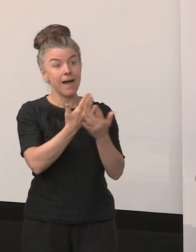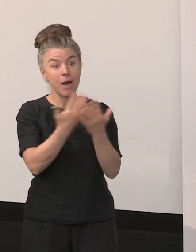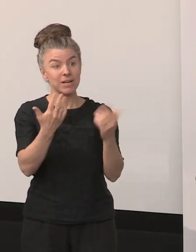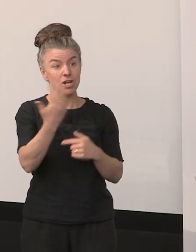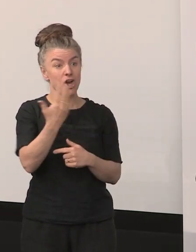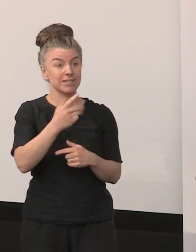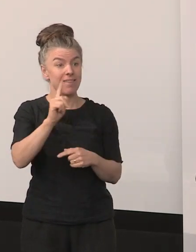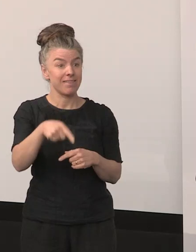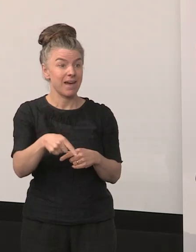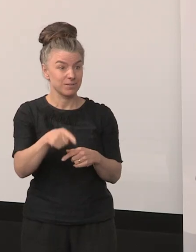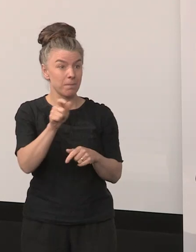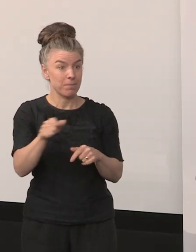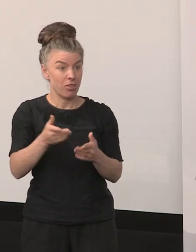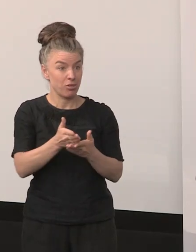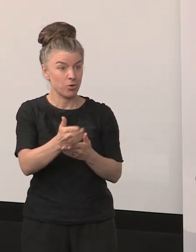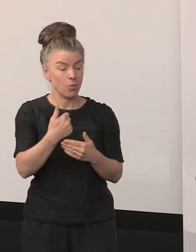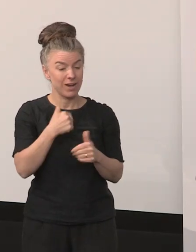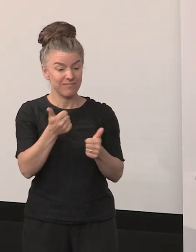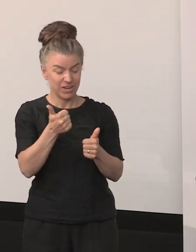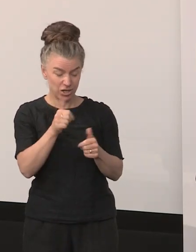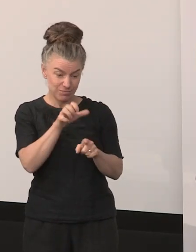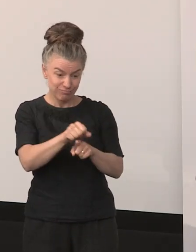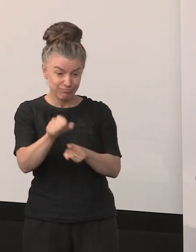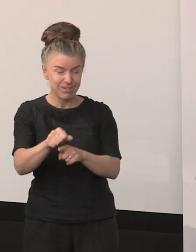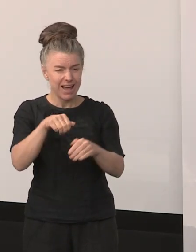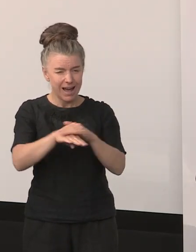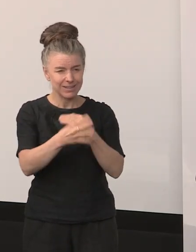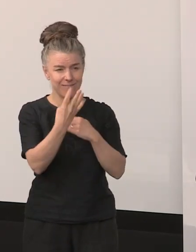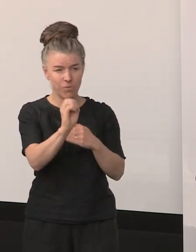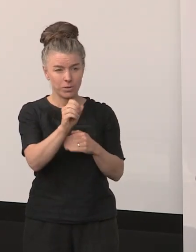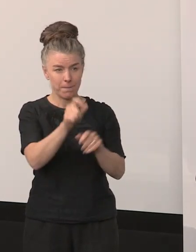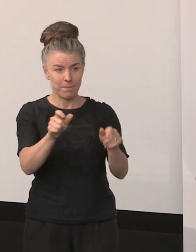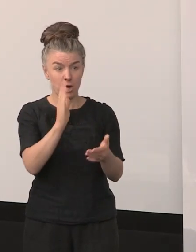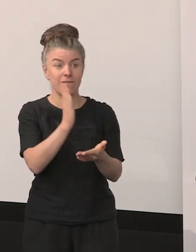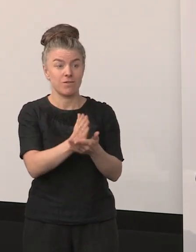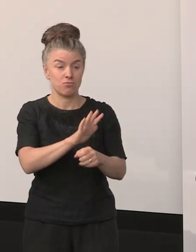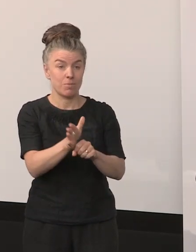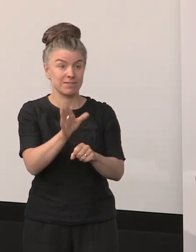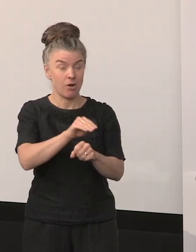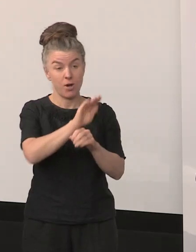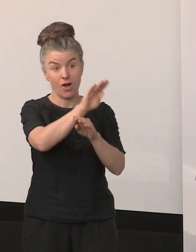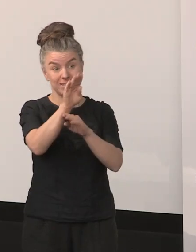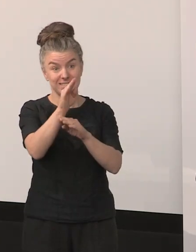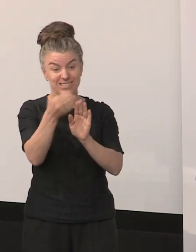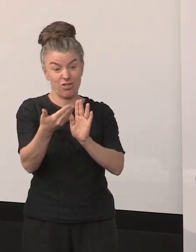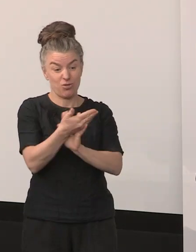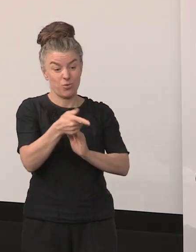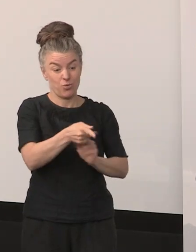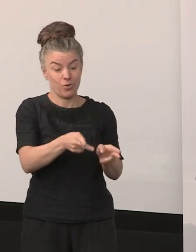through managed isolation or quarantine facilities since they were established. We have